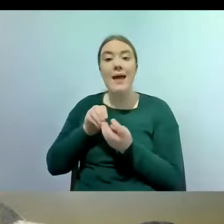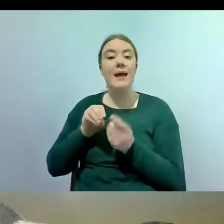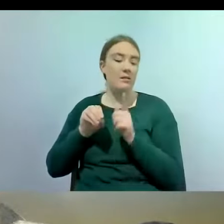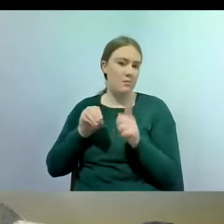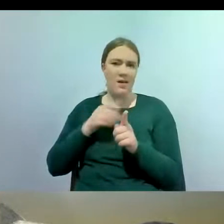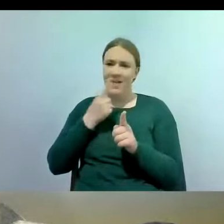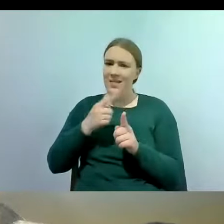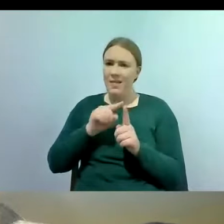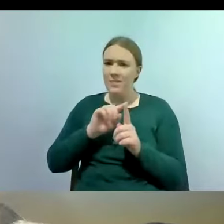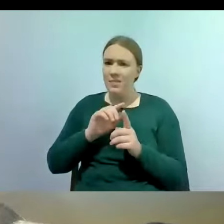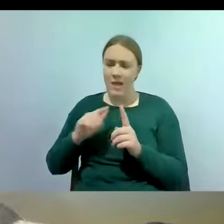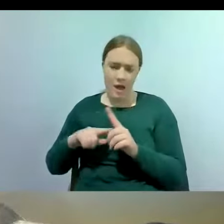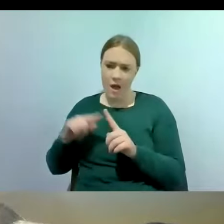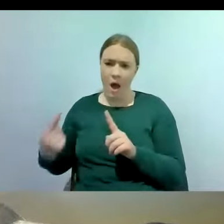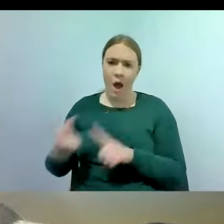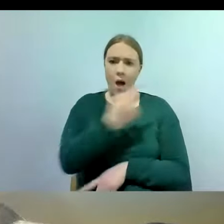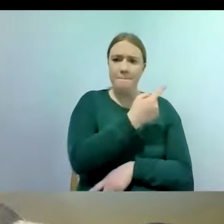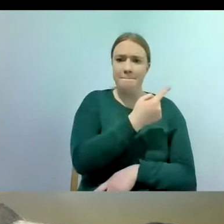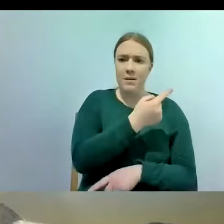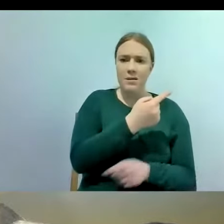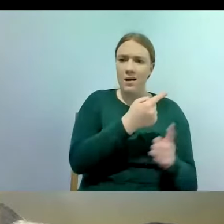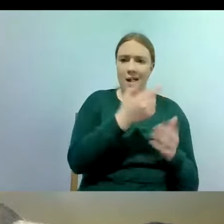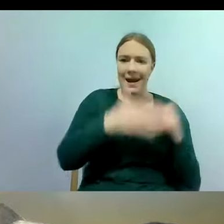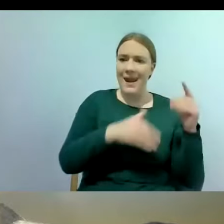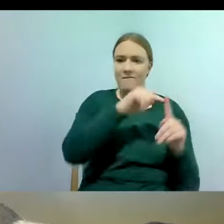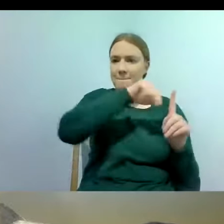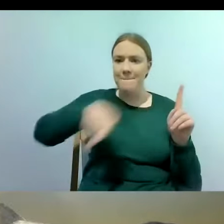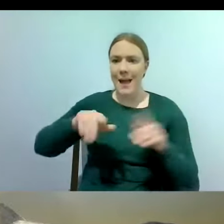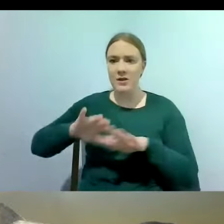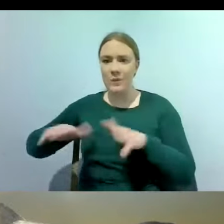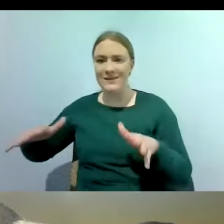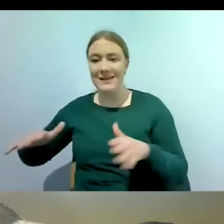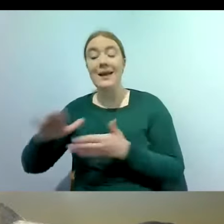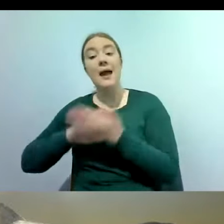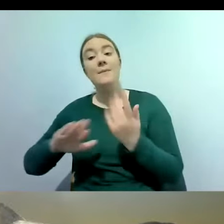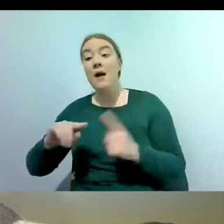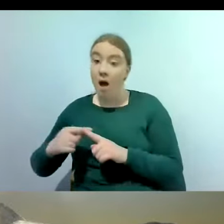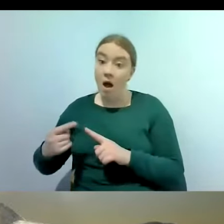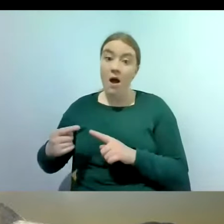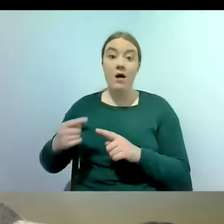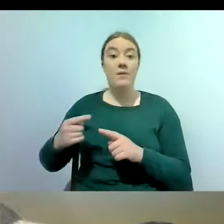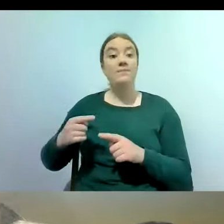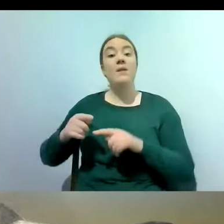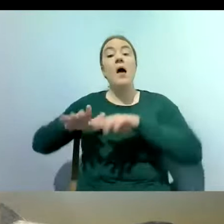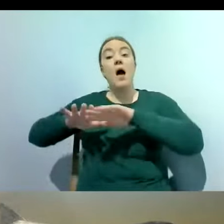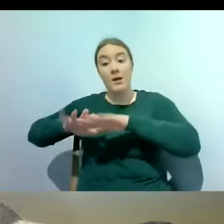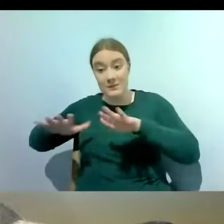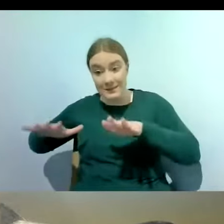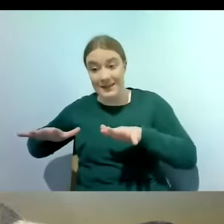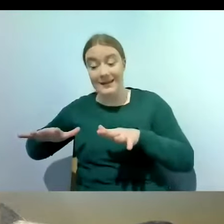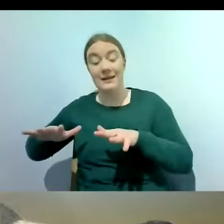so once the sea lamprey is is uh is ready to stop feeding on its marine host it enters fresh water